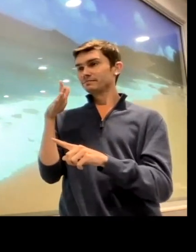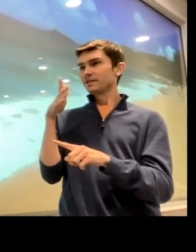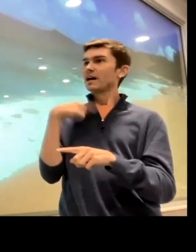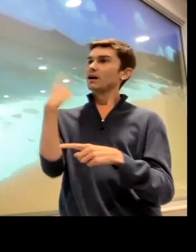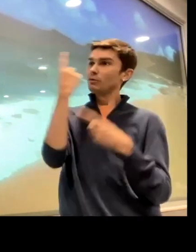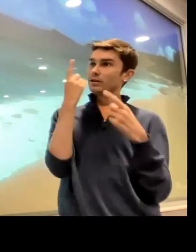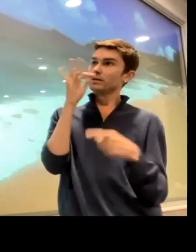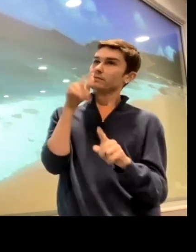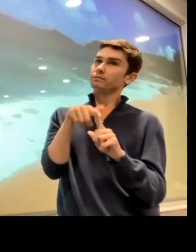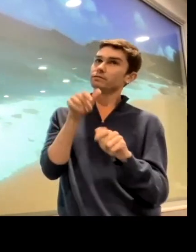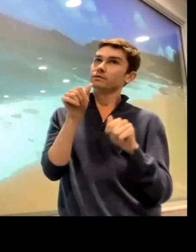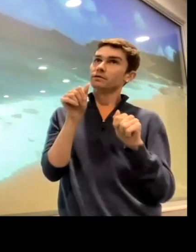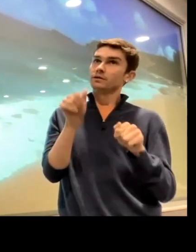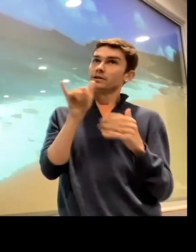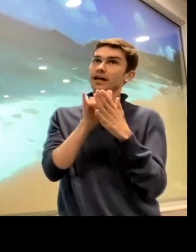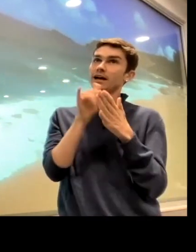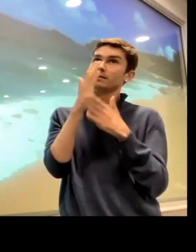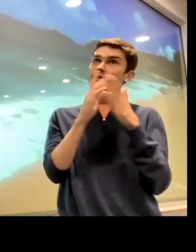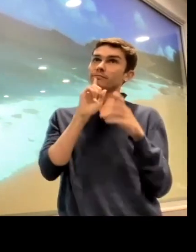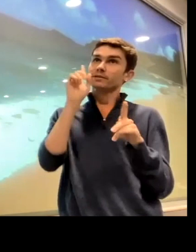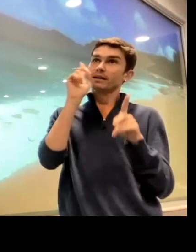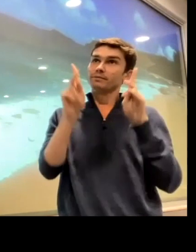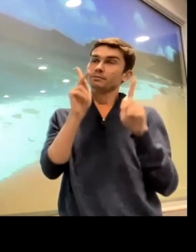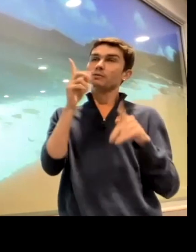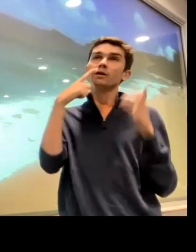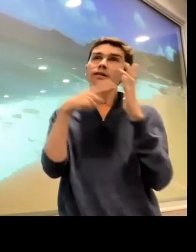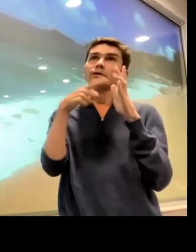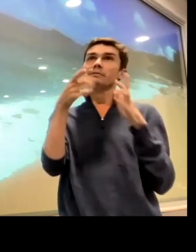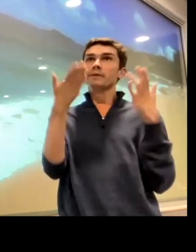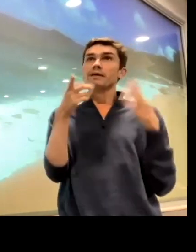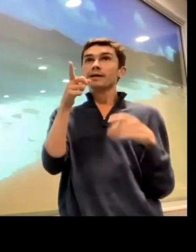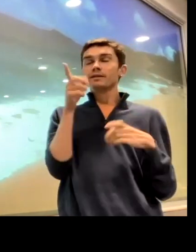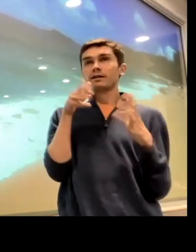like their answer to the phonological task, it is different from your